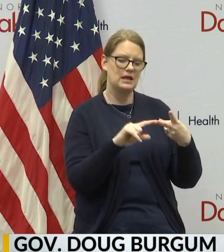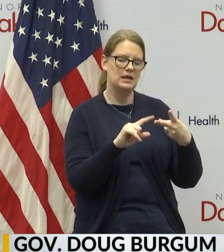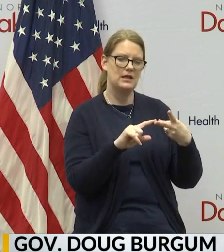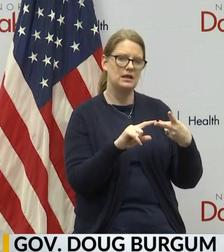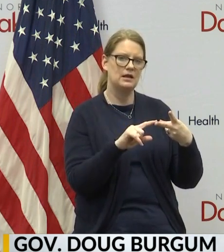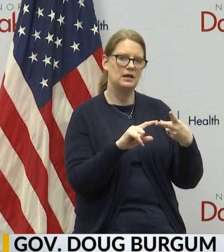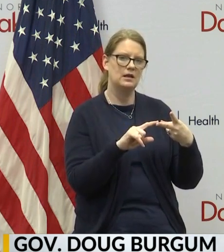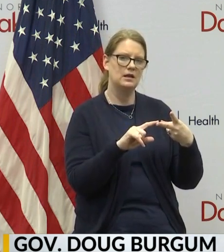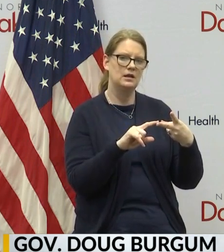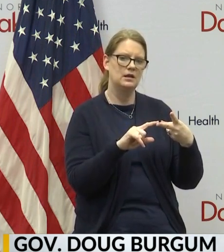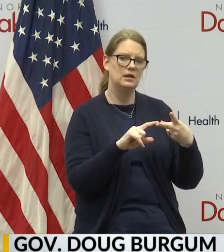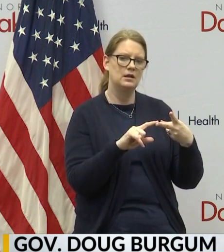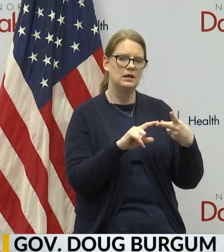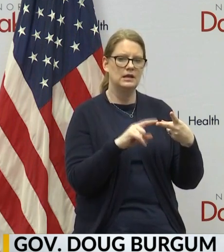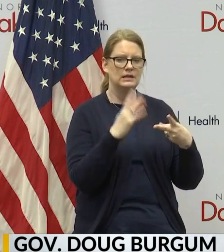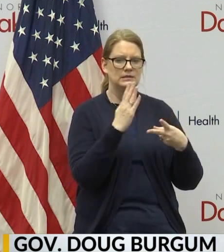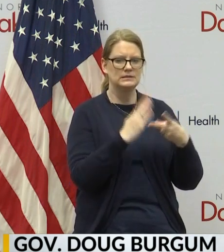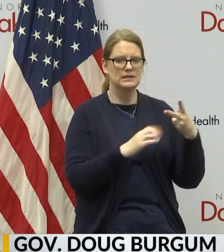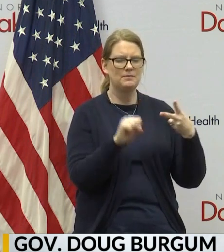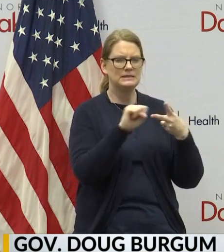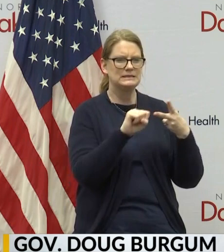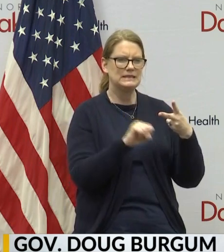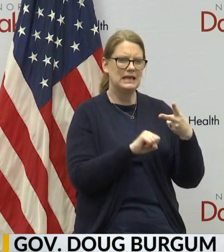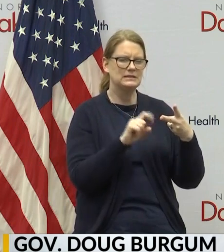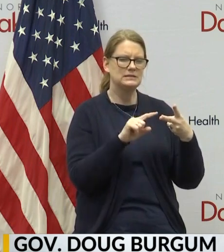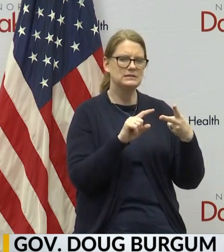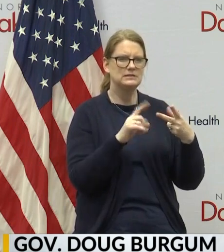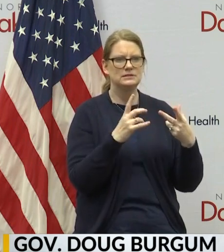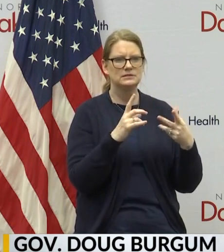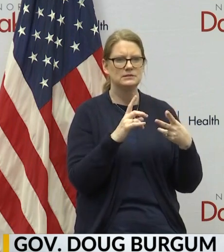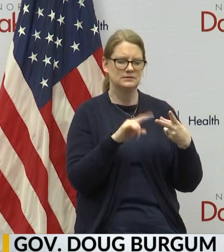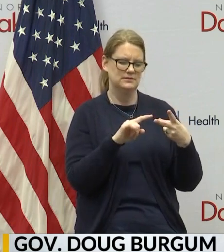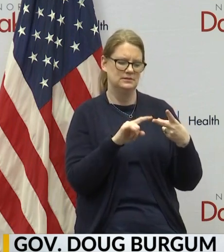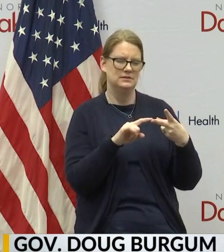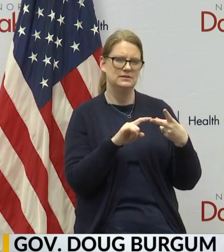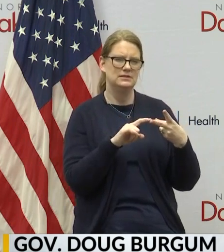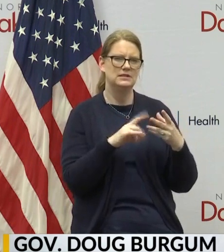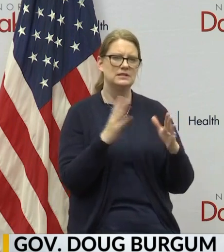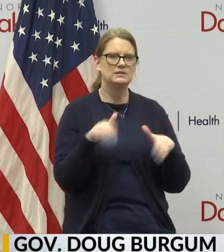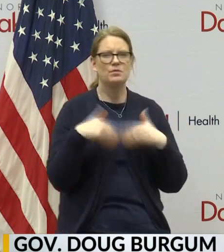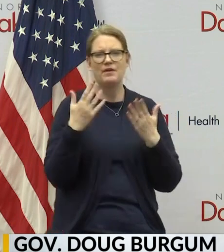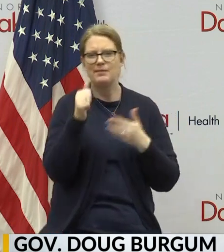UNEMPLOYMENT ASPECT. THE OTHER IS THE STATE'S VERY